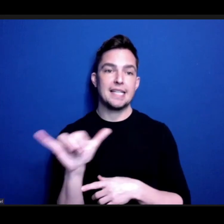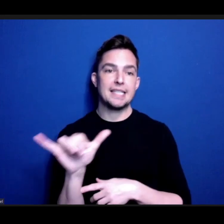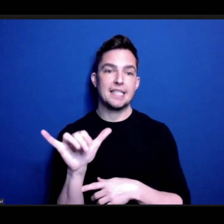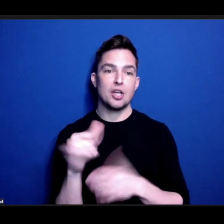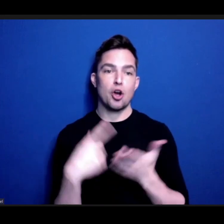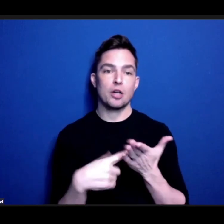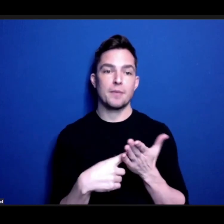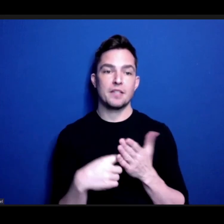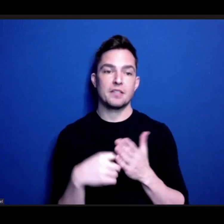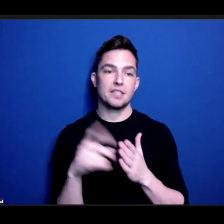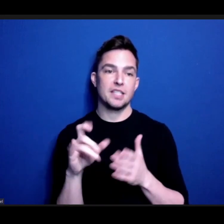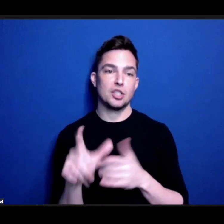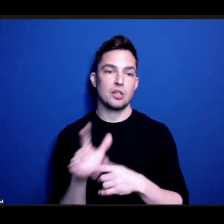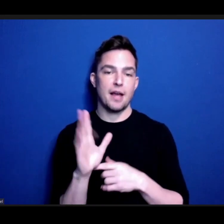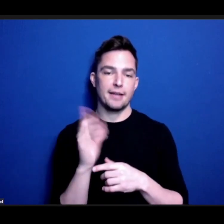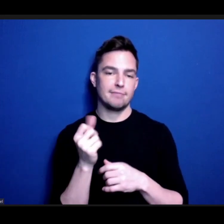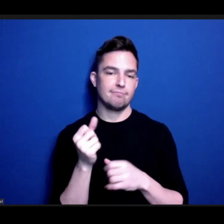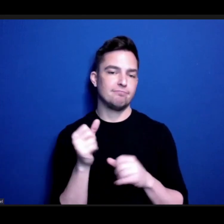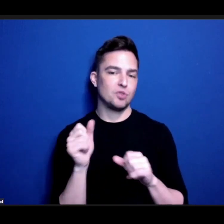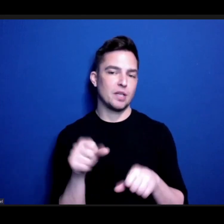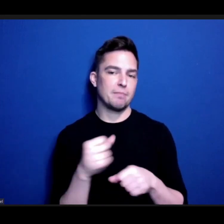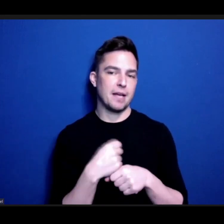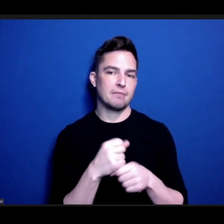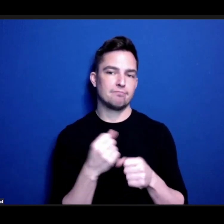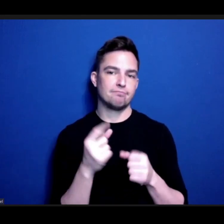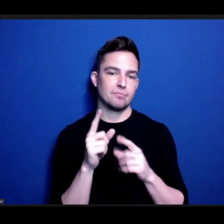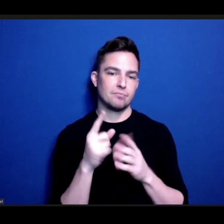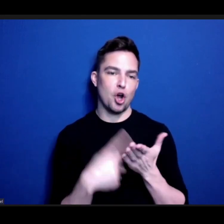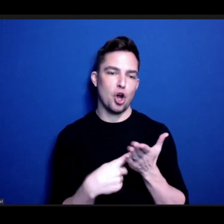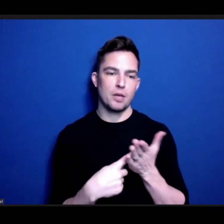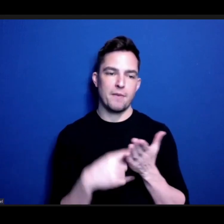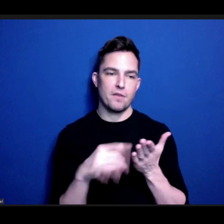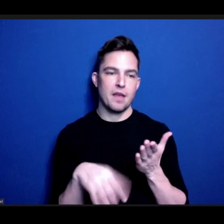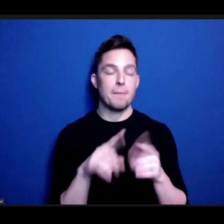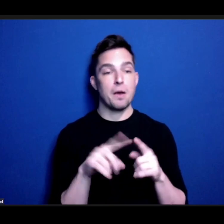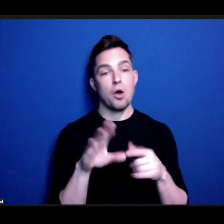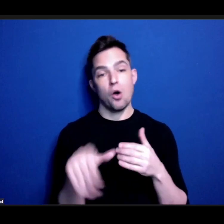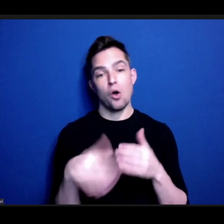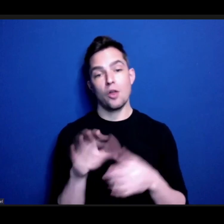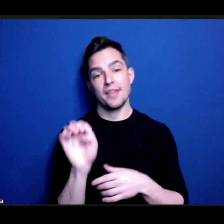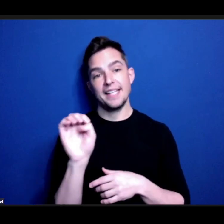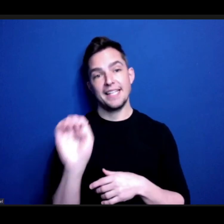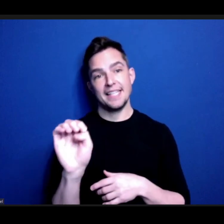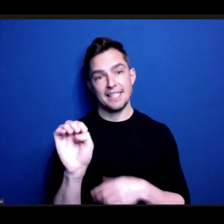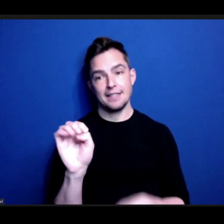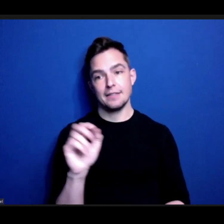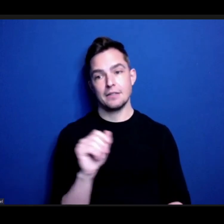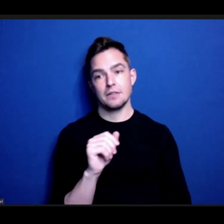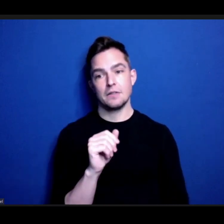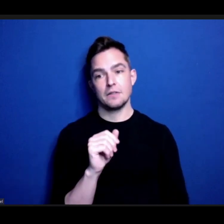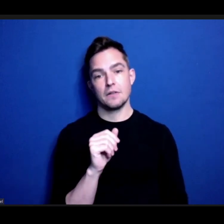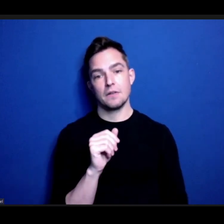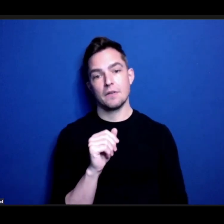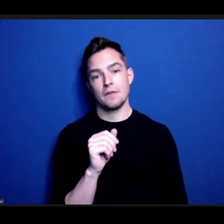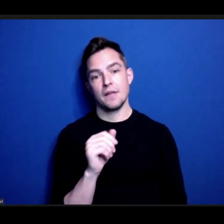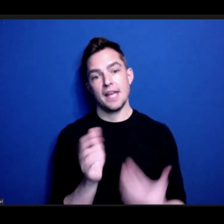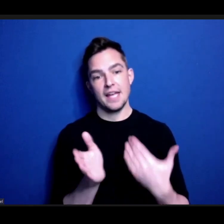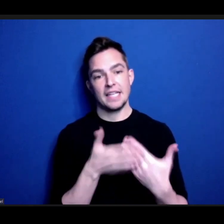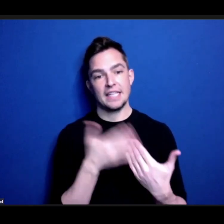I think can be made. But in all of the ease and, you know, convenience, it also means